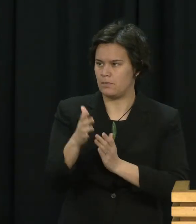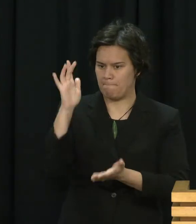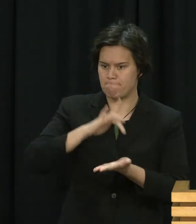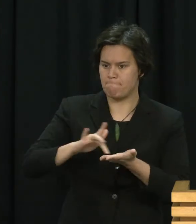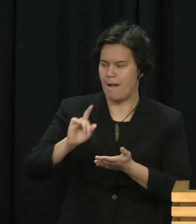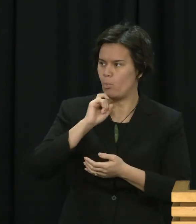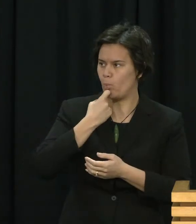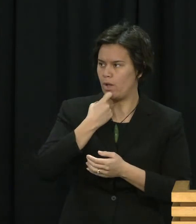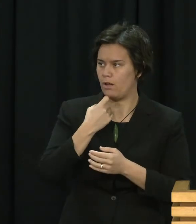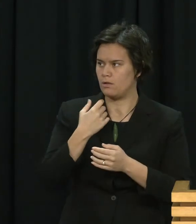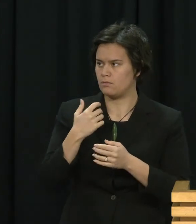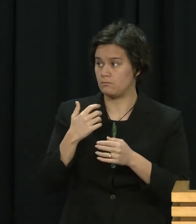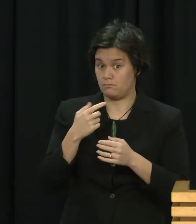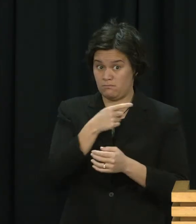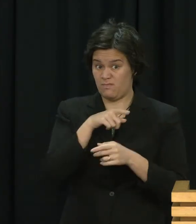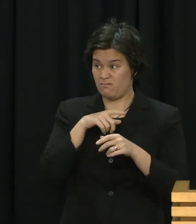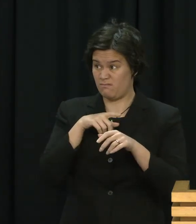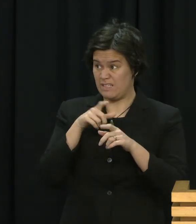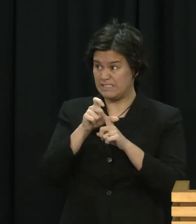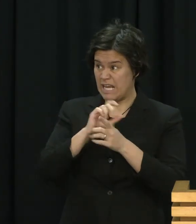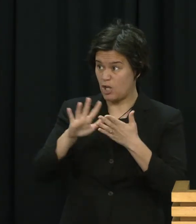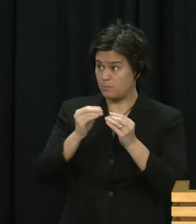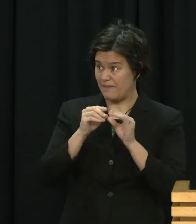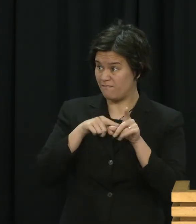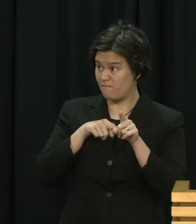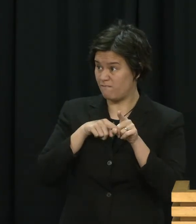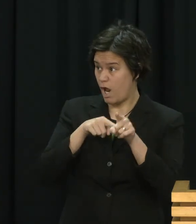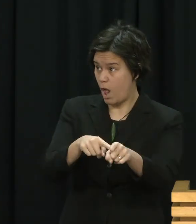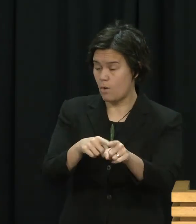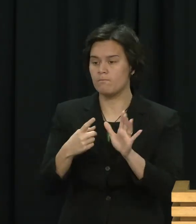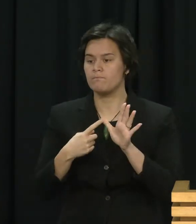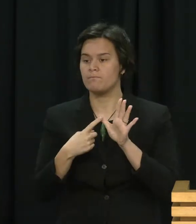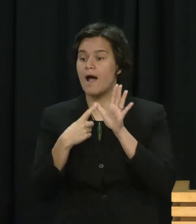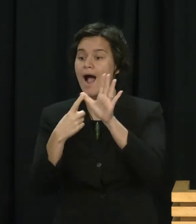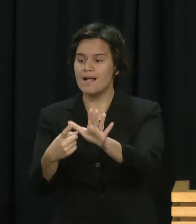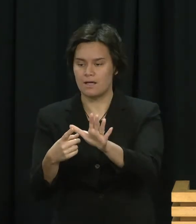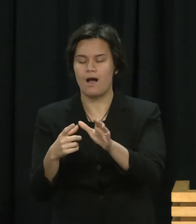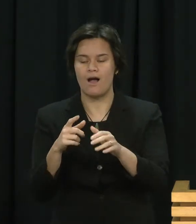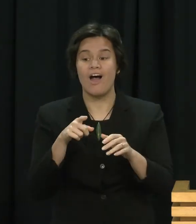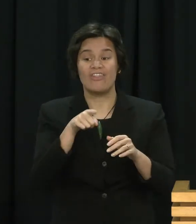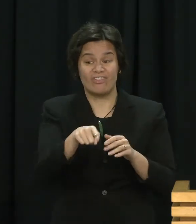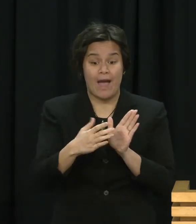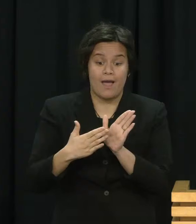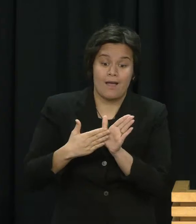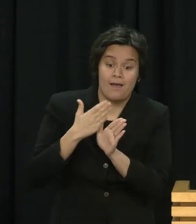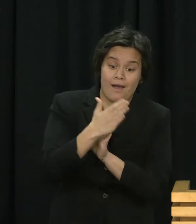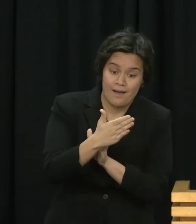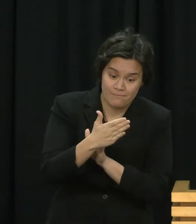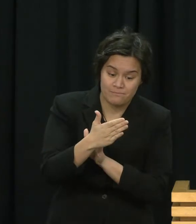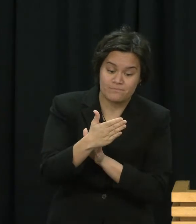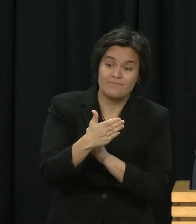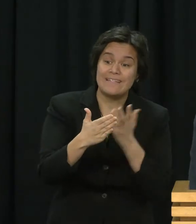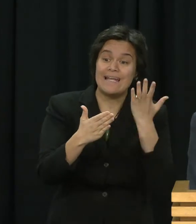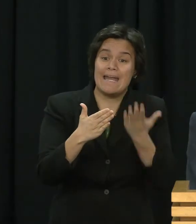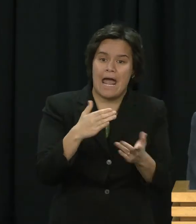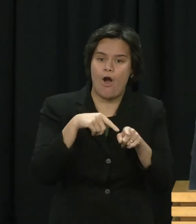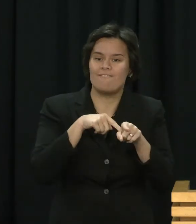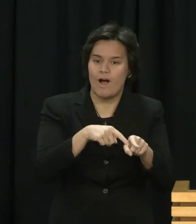scale back and stop making new appointments? Has that come back to plan?